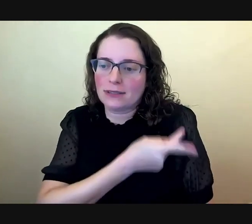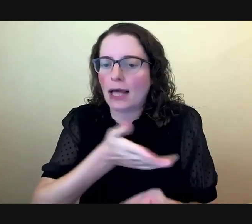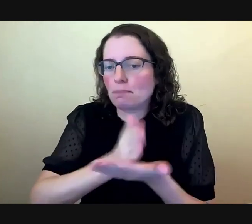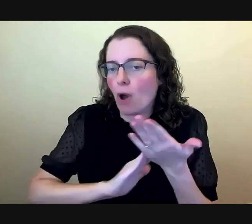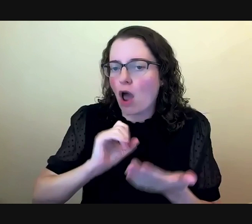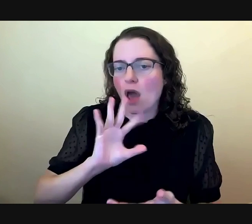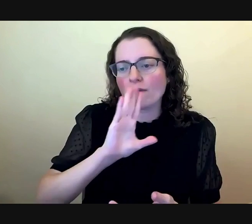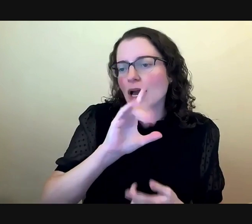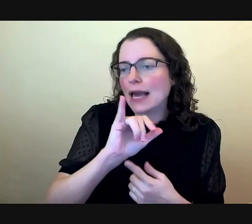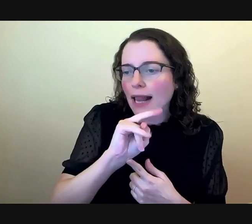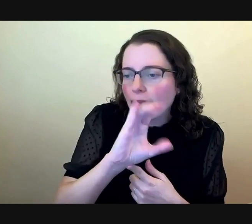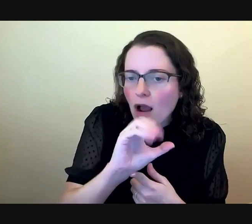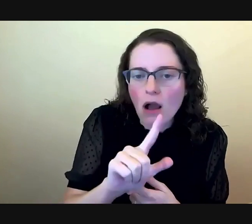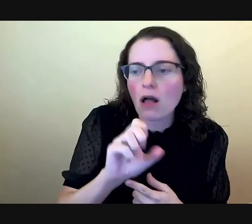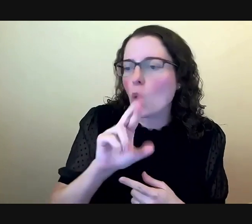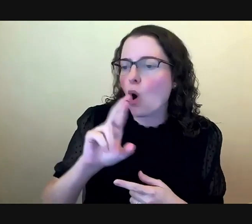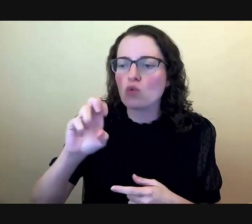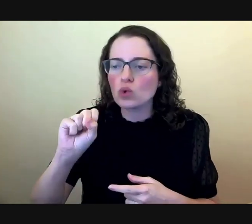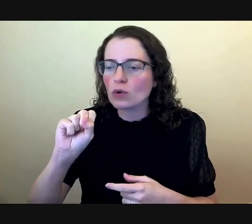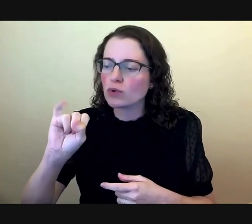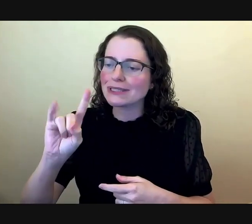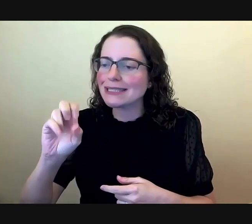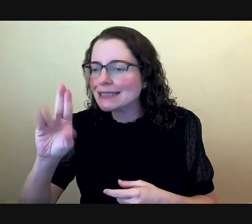have to treat patients as part of their clinical rounds